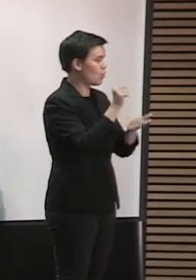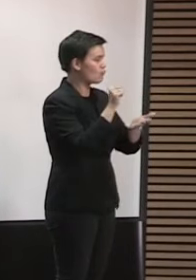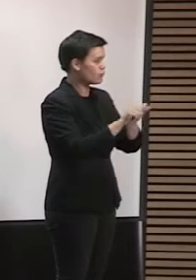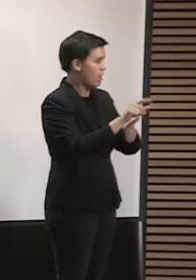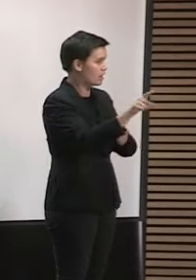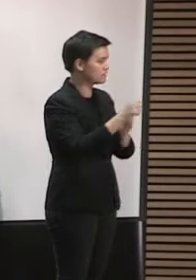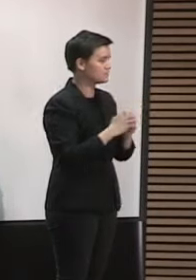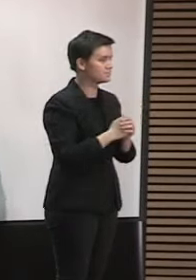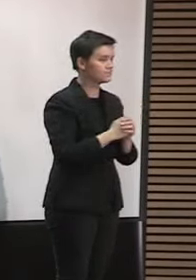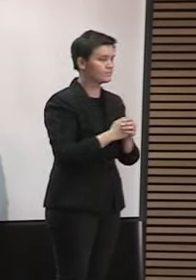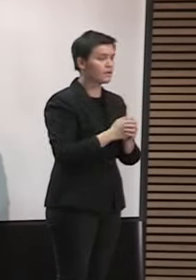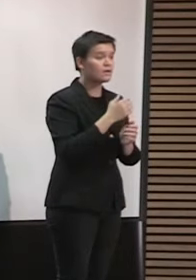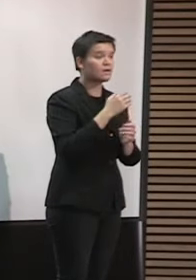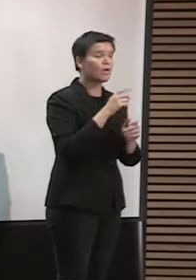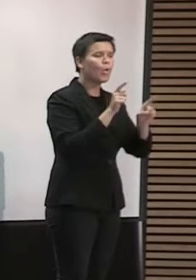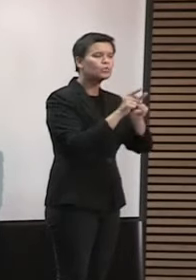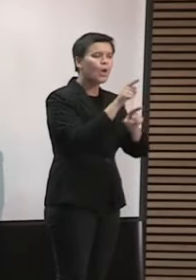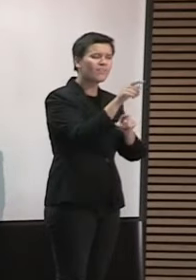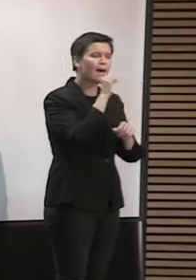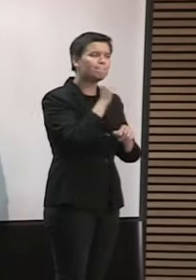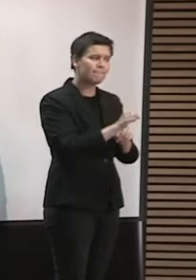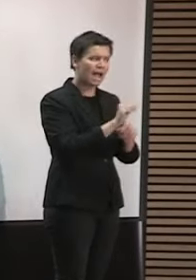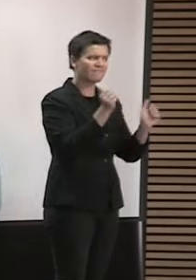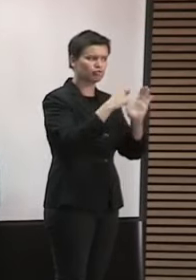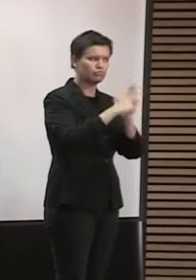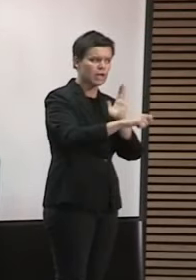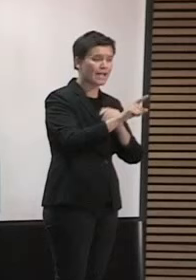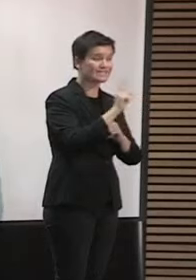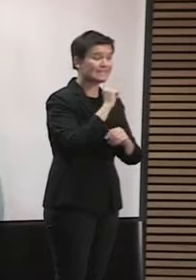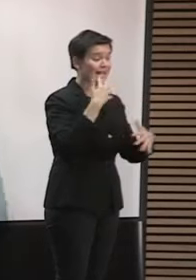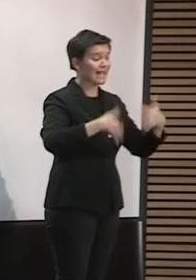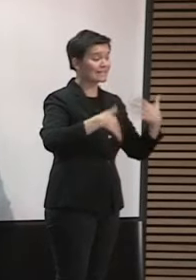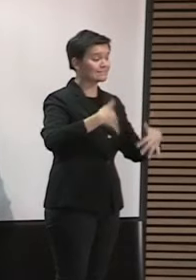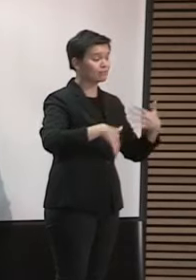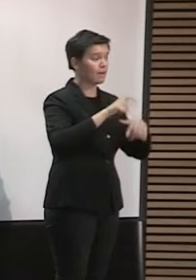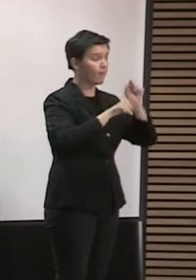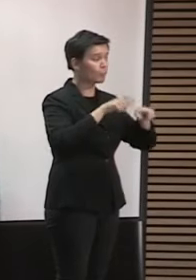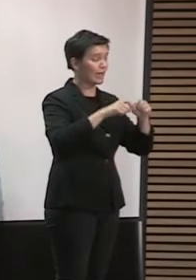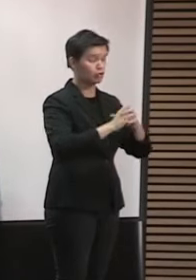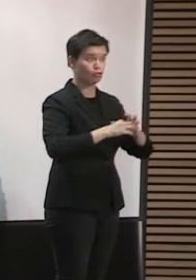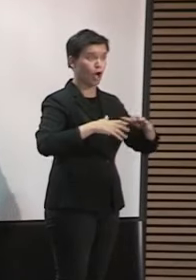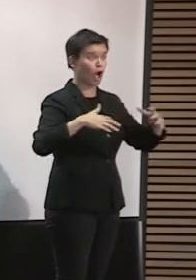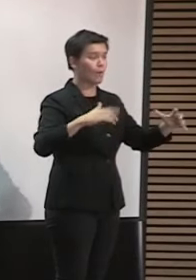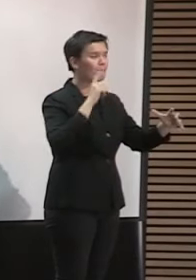tests we don't find a link, reduces that likelihood. We